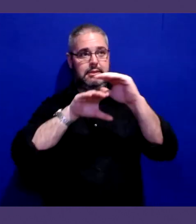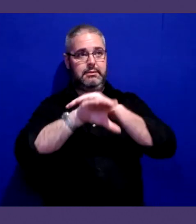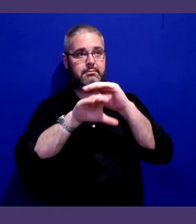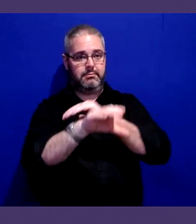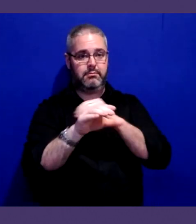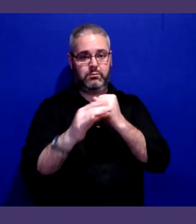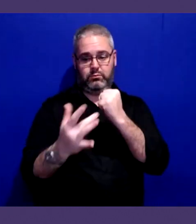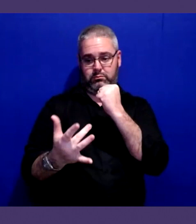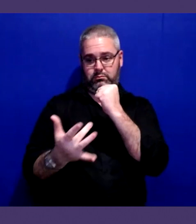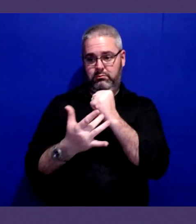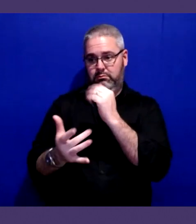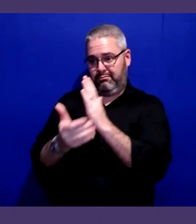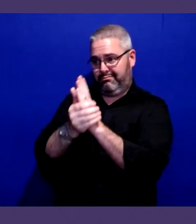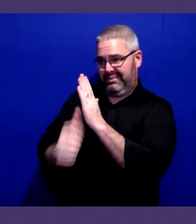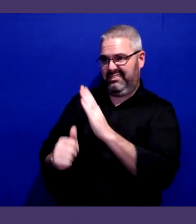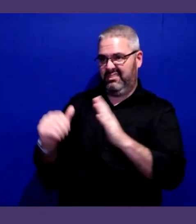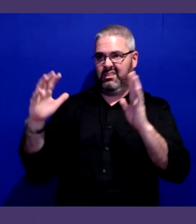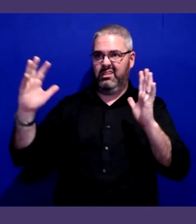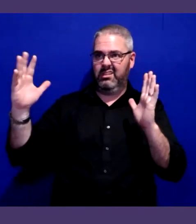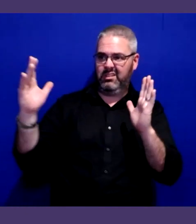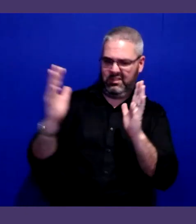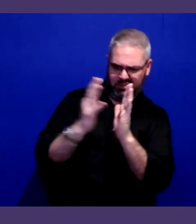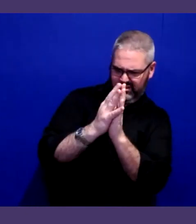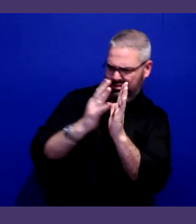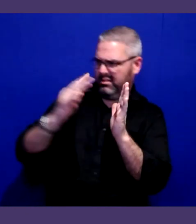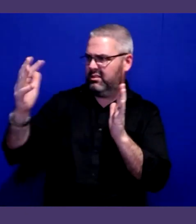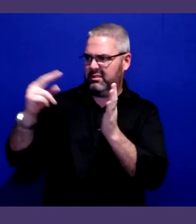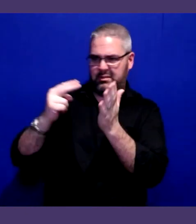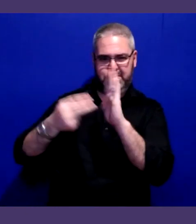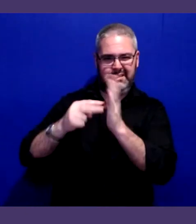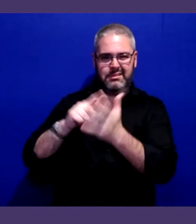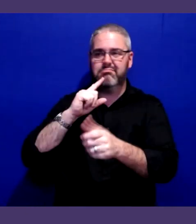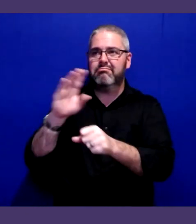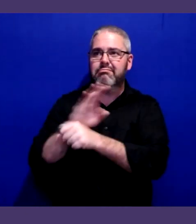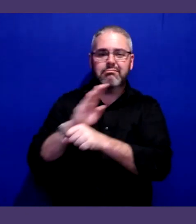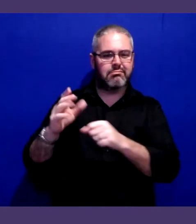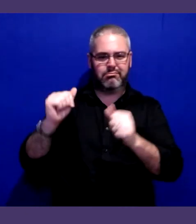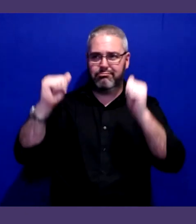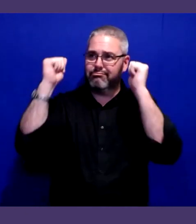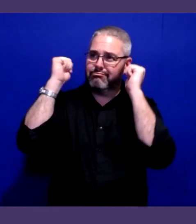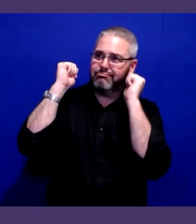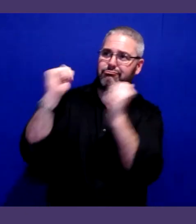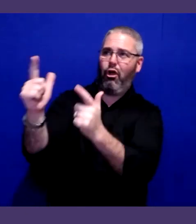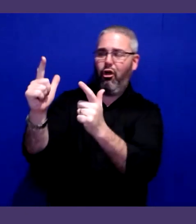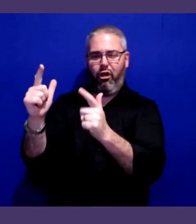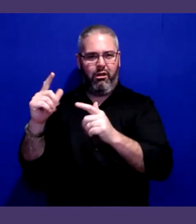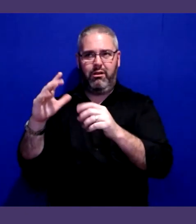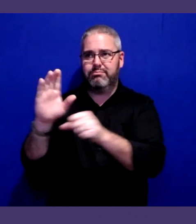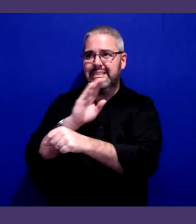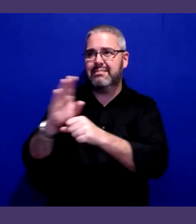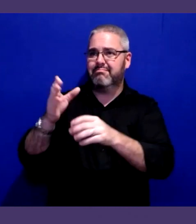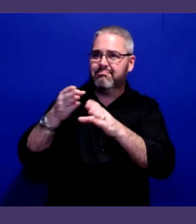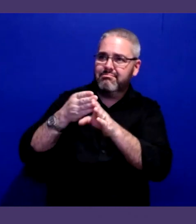This is an idea where industry, writ large, all industry is not able to find enough recent graduates who